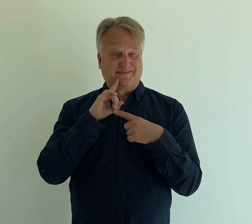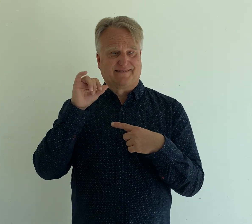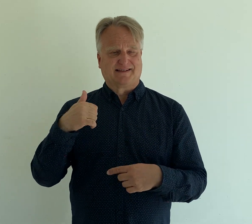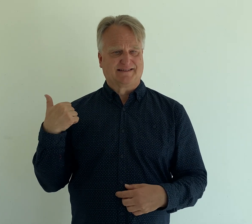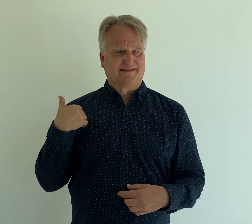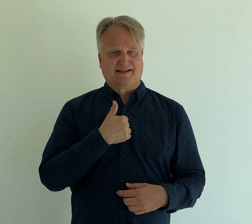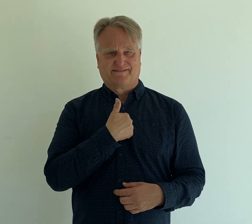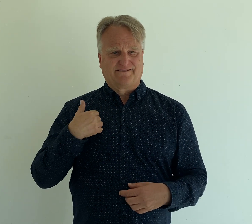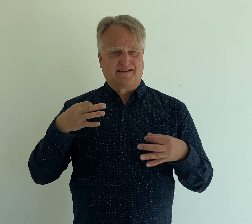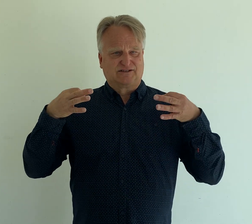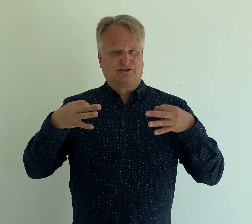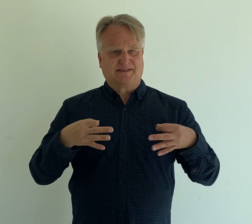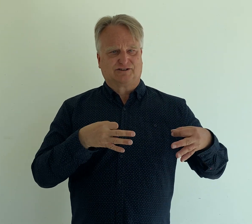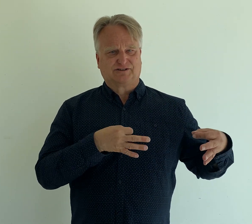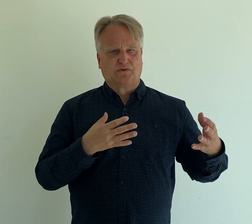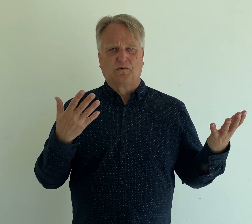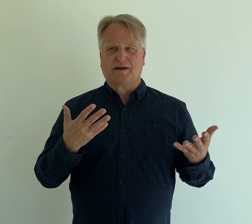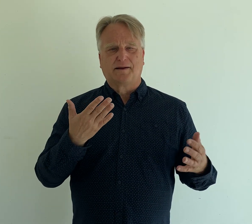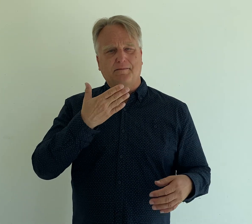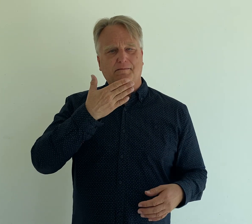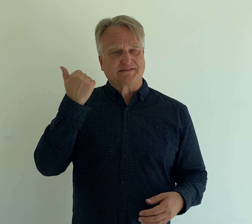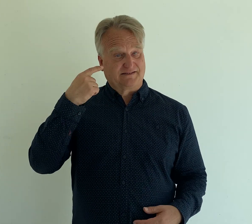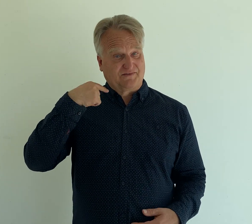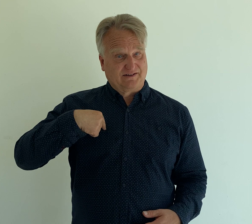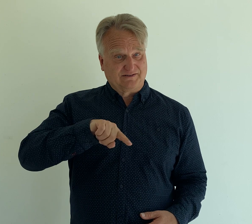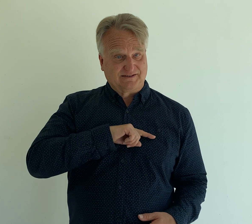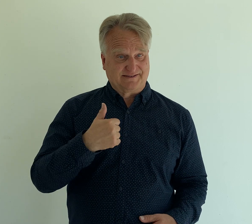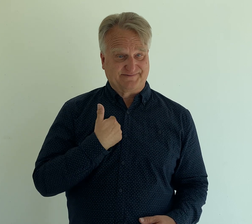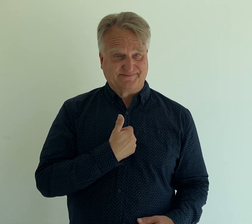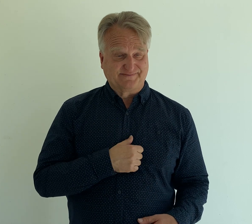or in other words self-determination with solutions coming from Deaf people themselves.